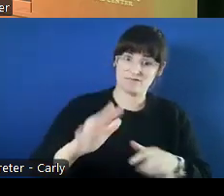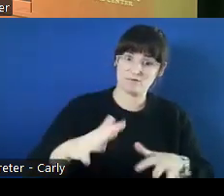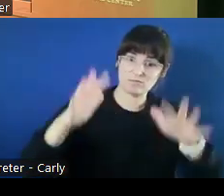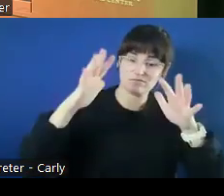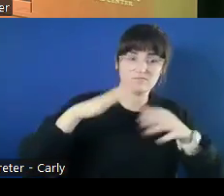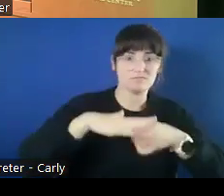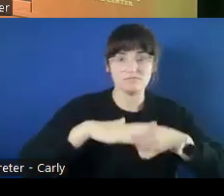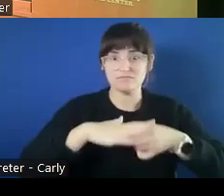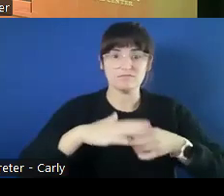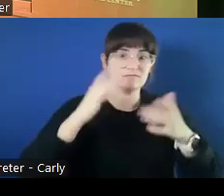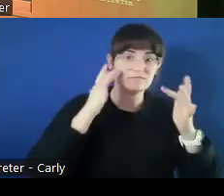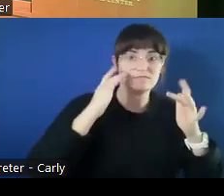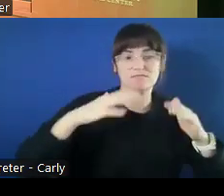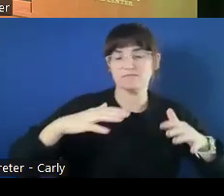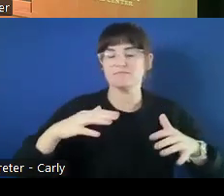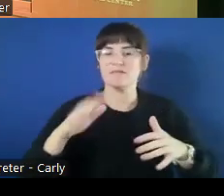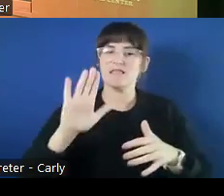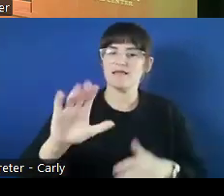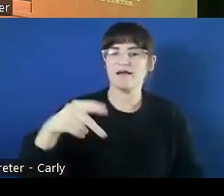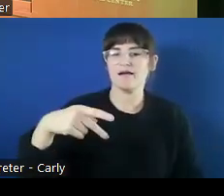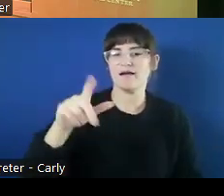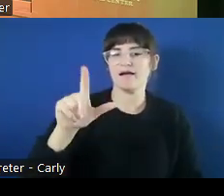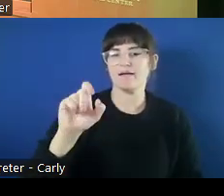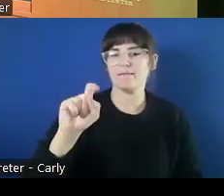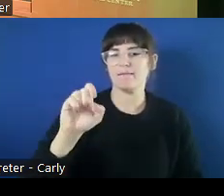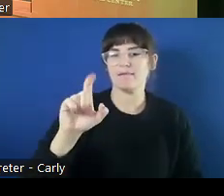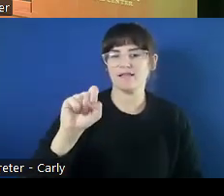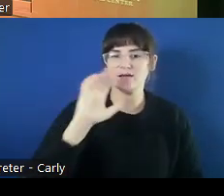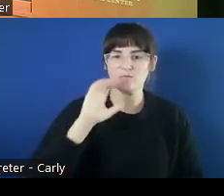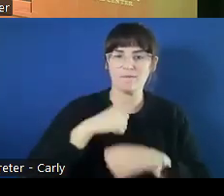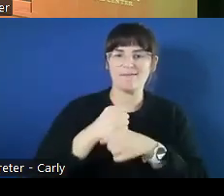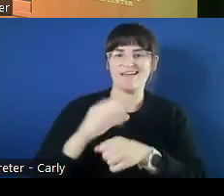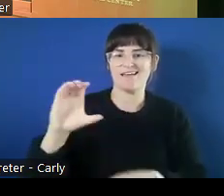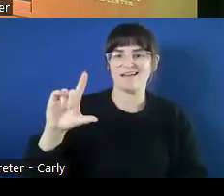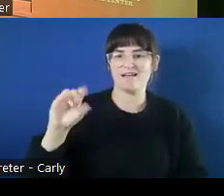clumpy so they're so they're more likely to form clots which can have kind of different types of